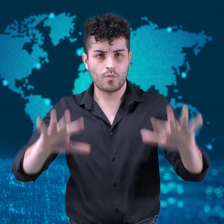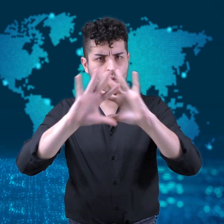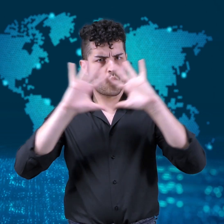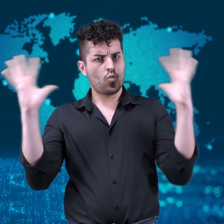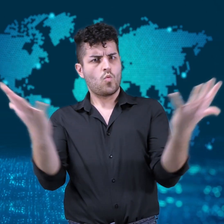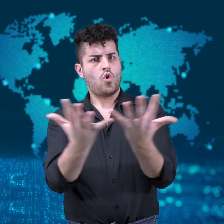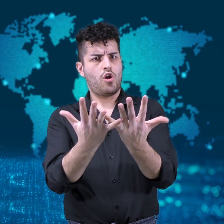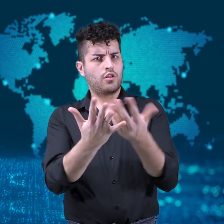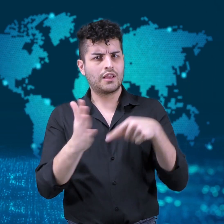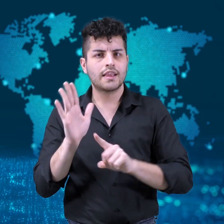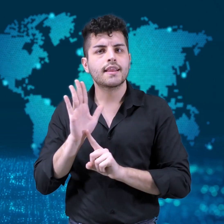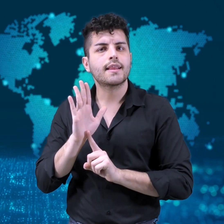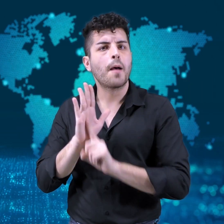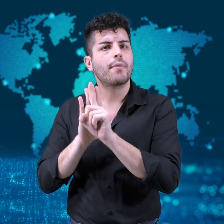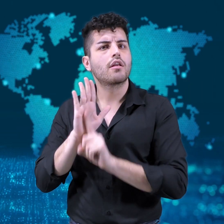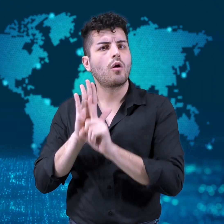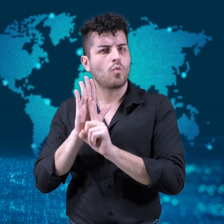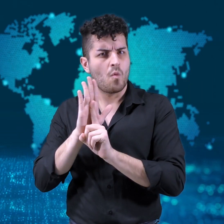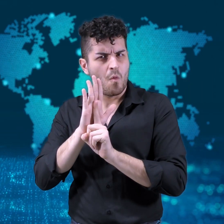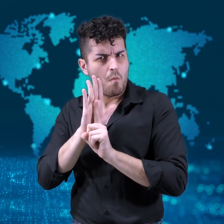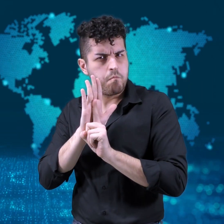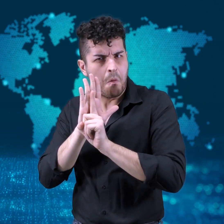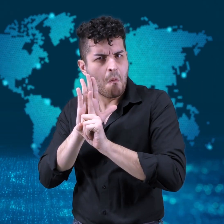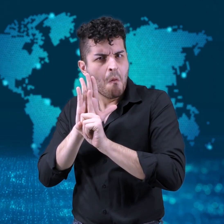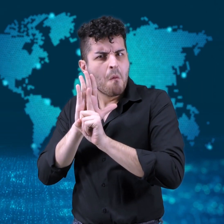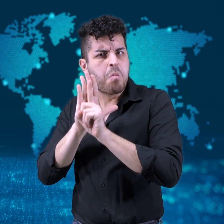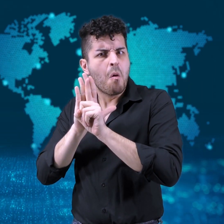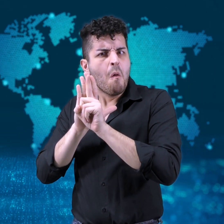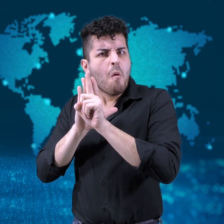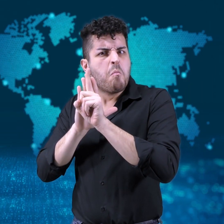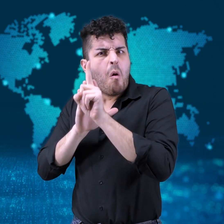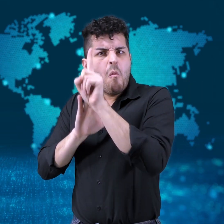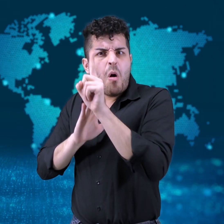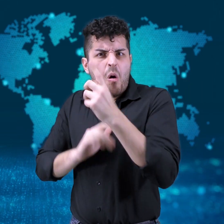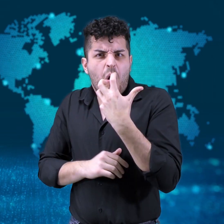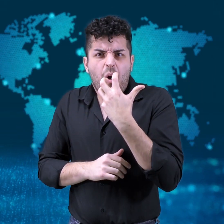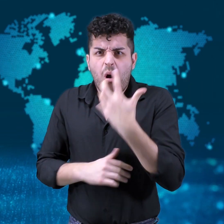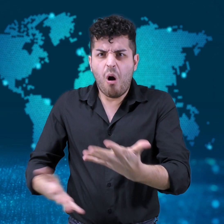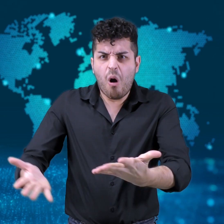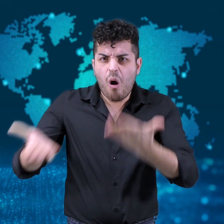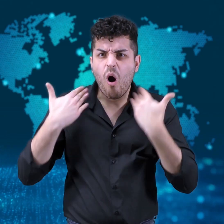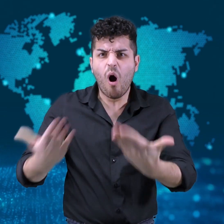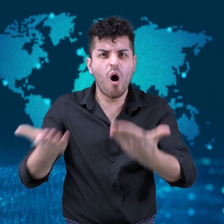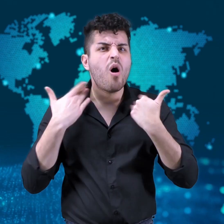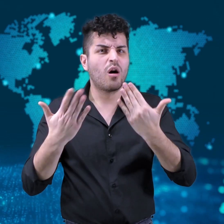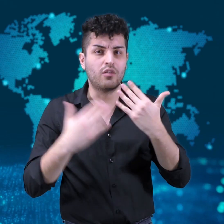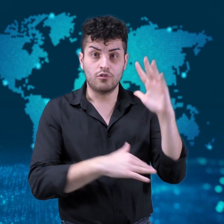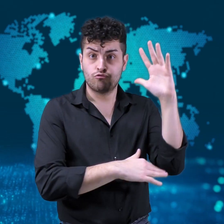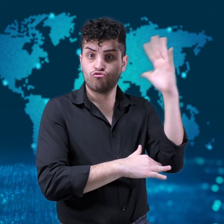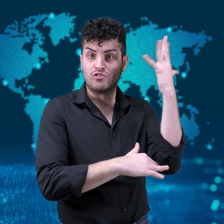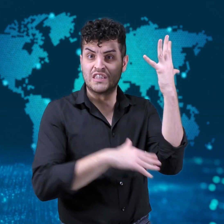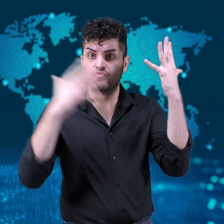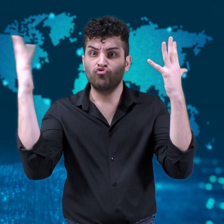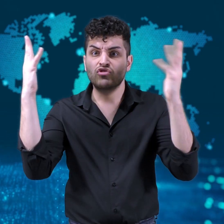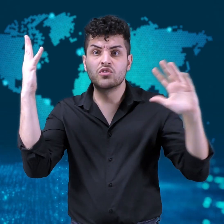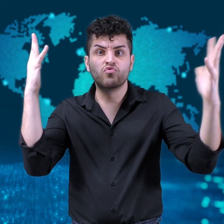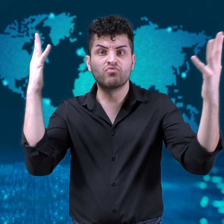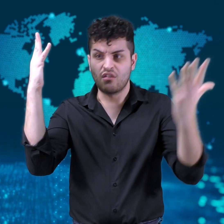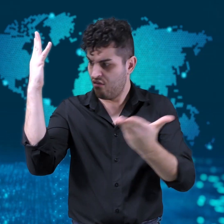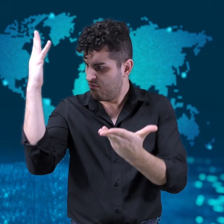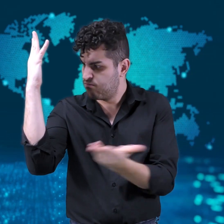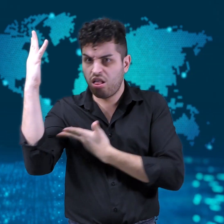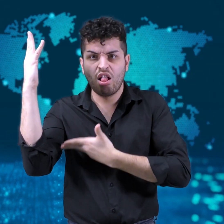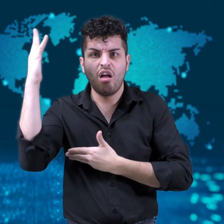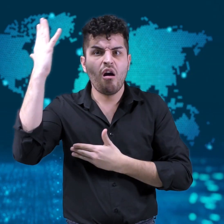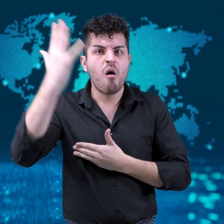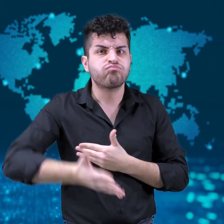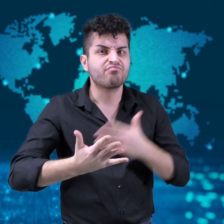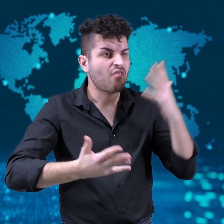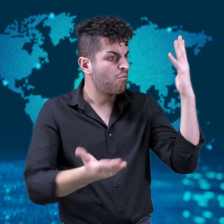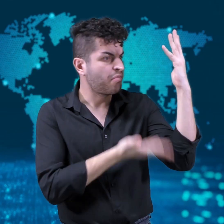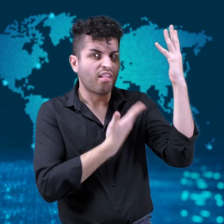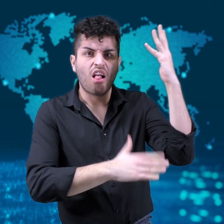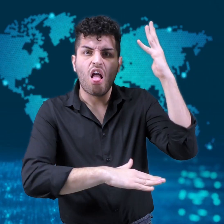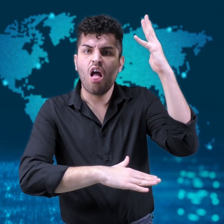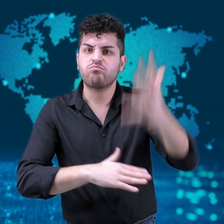[Nicola]: The world is seeing record-high temperatures and deforestation rates.